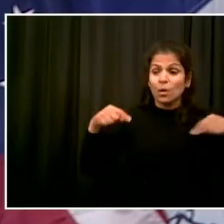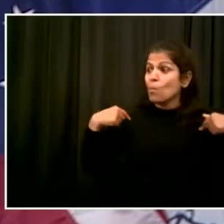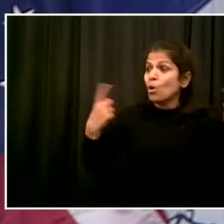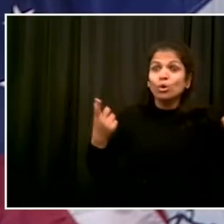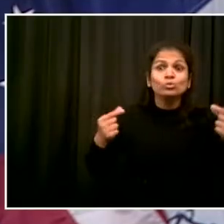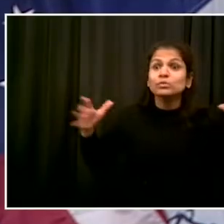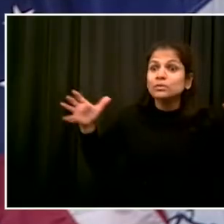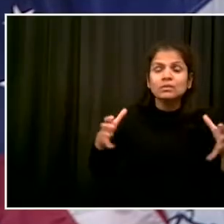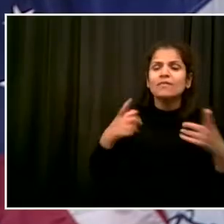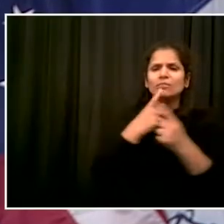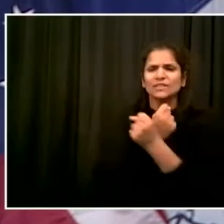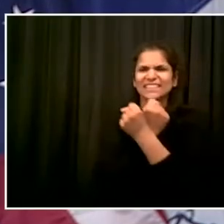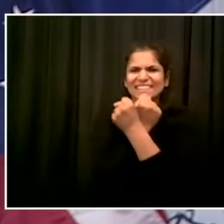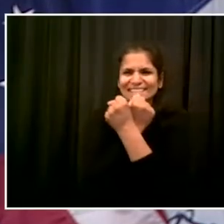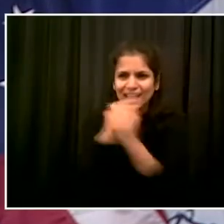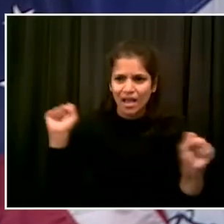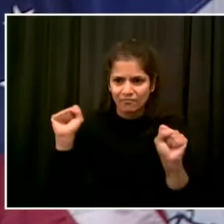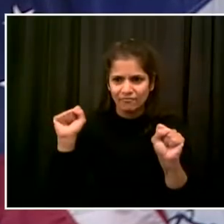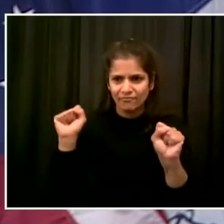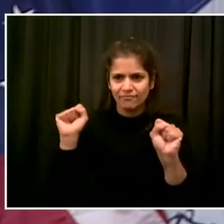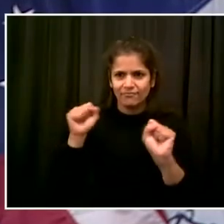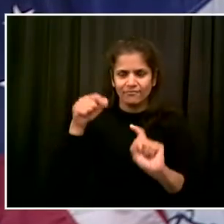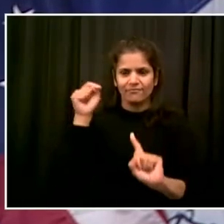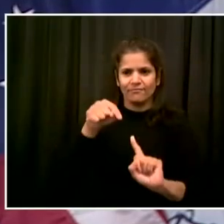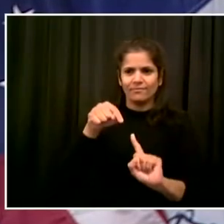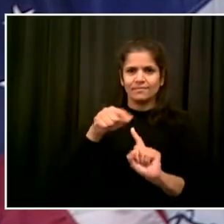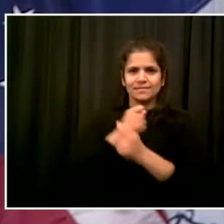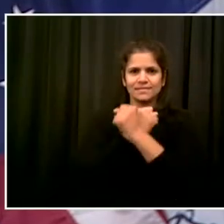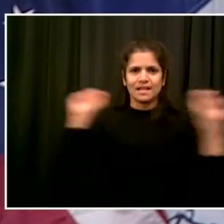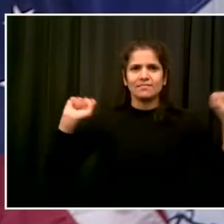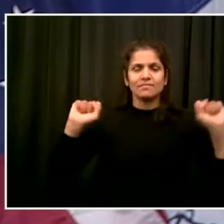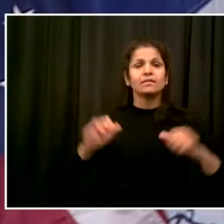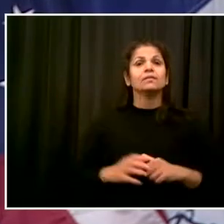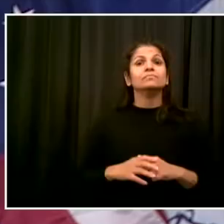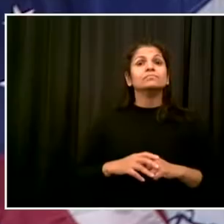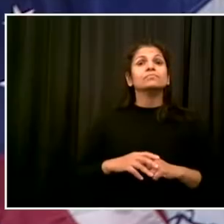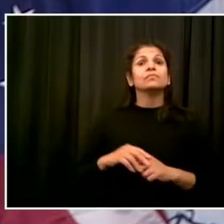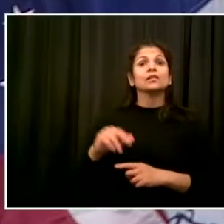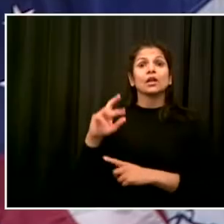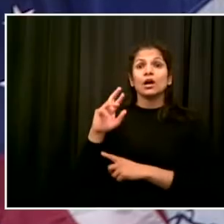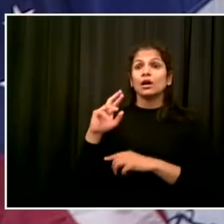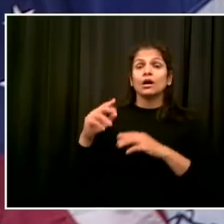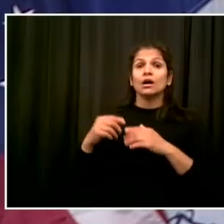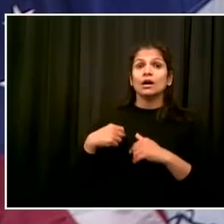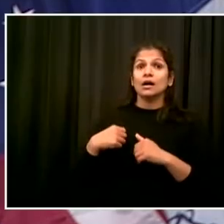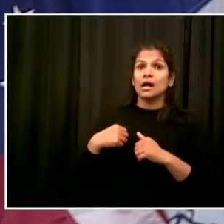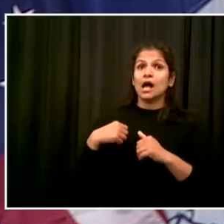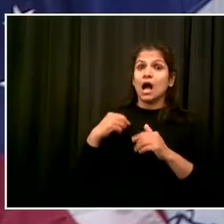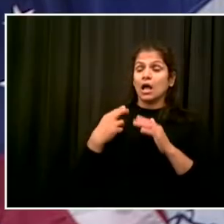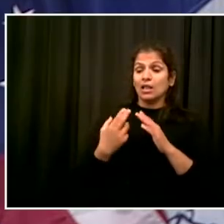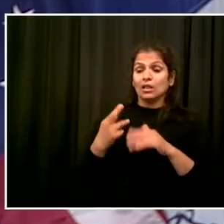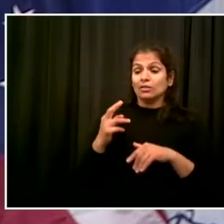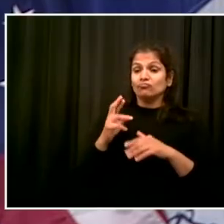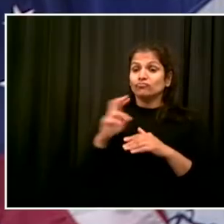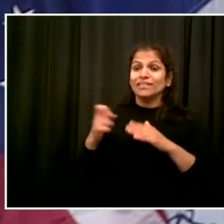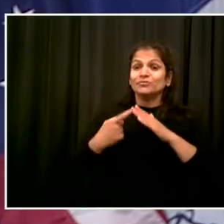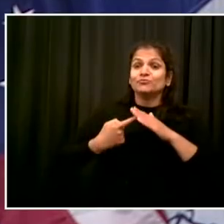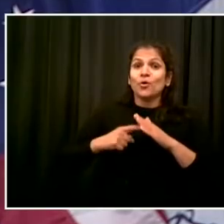HAVE DONE ITWH